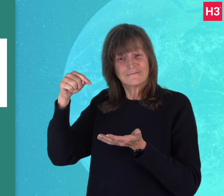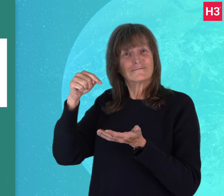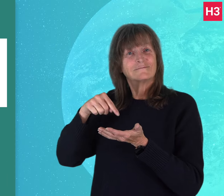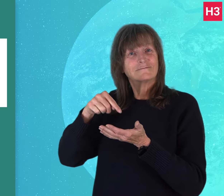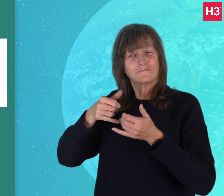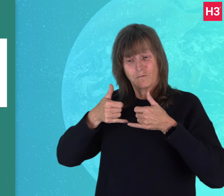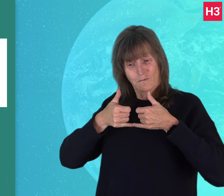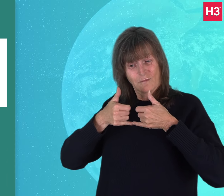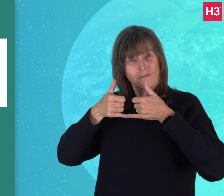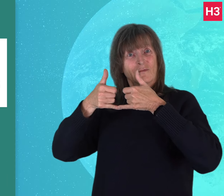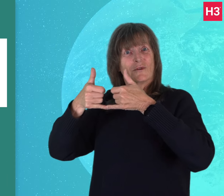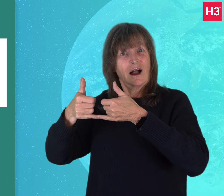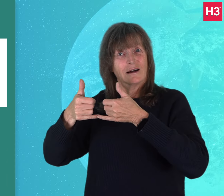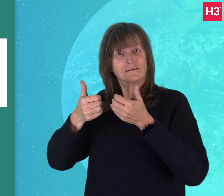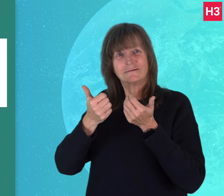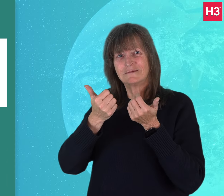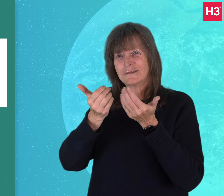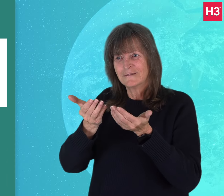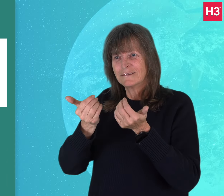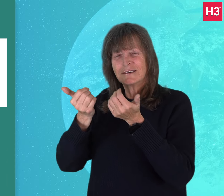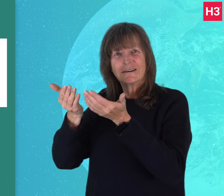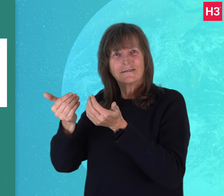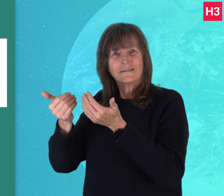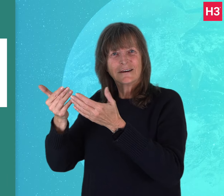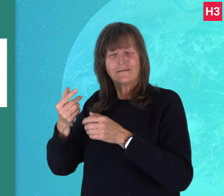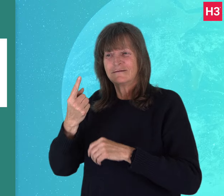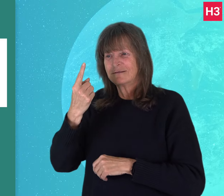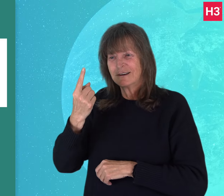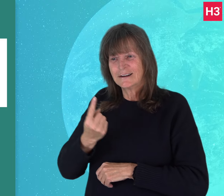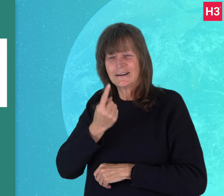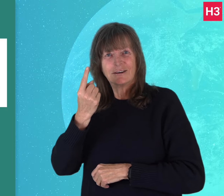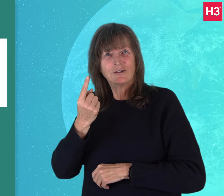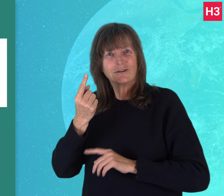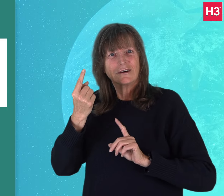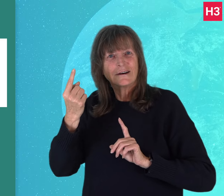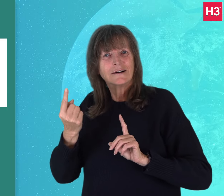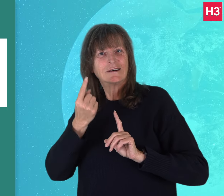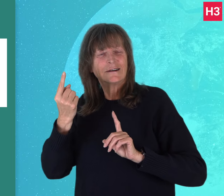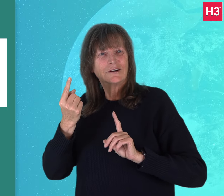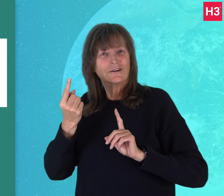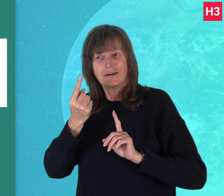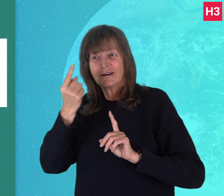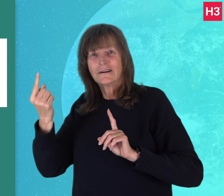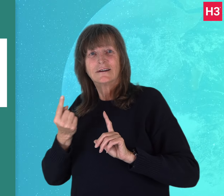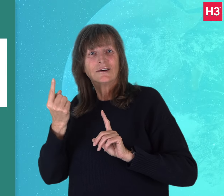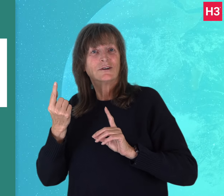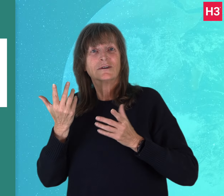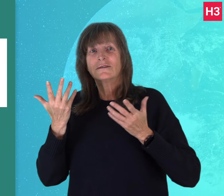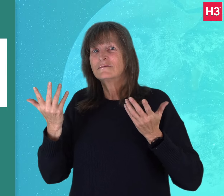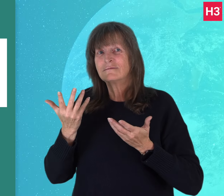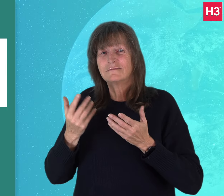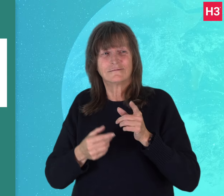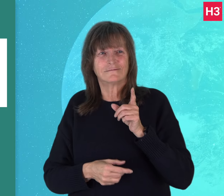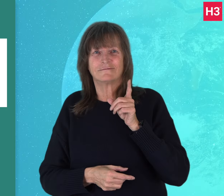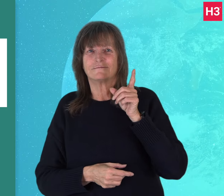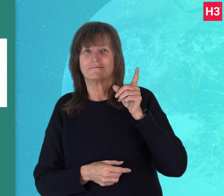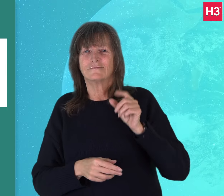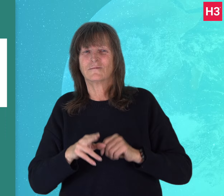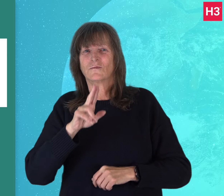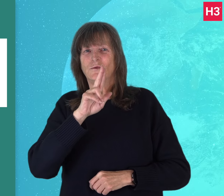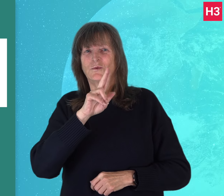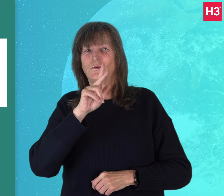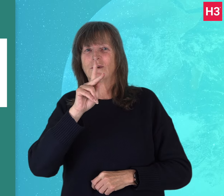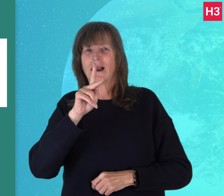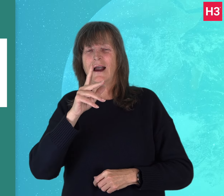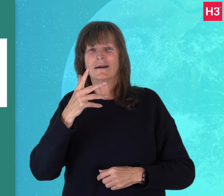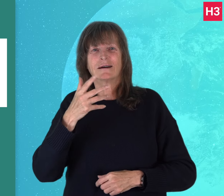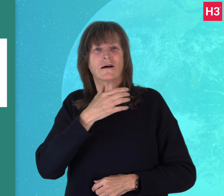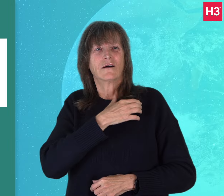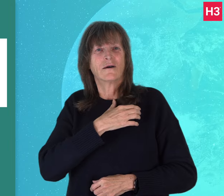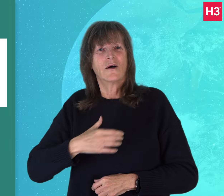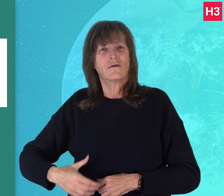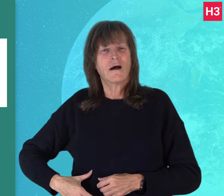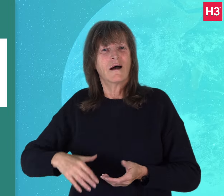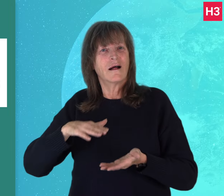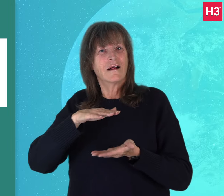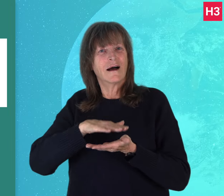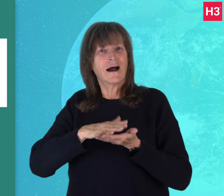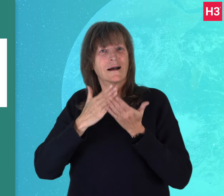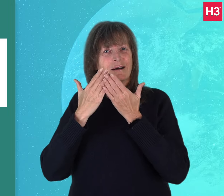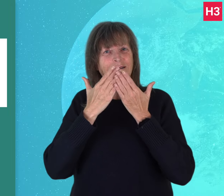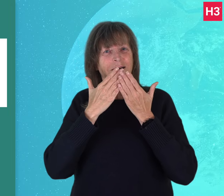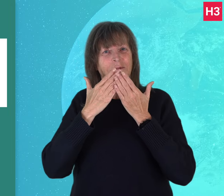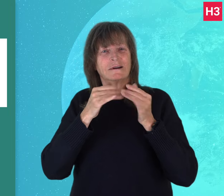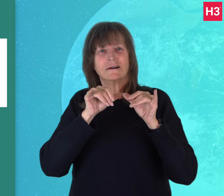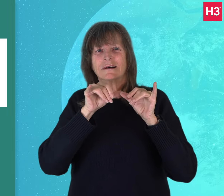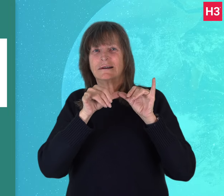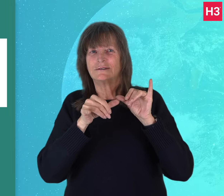The prize is given each year by the UK’s Royal Academy of Engineering and